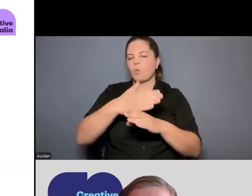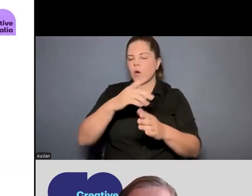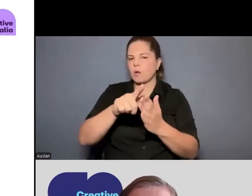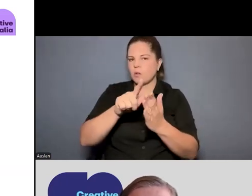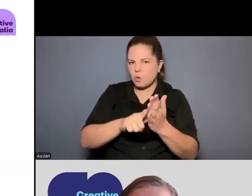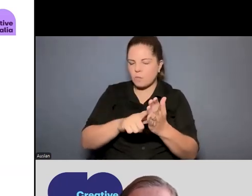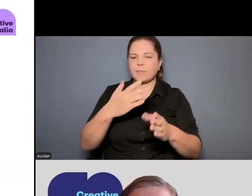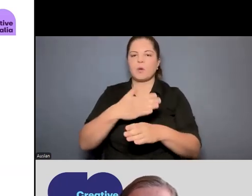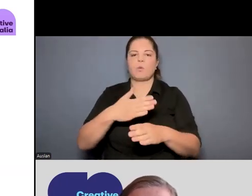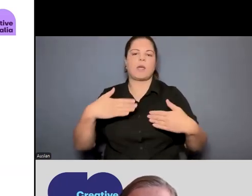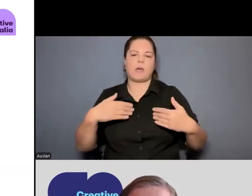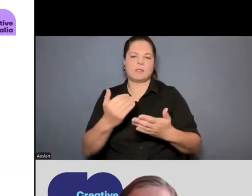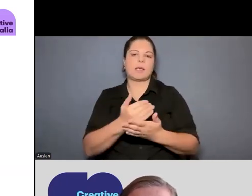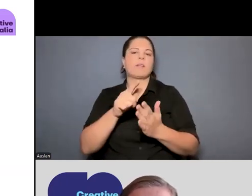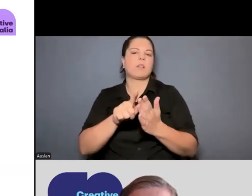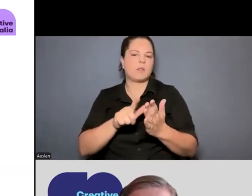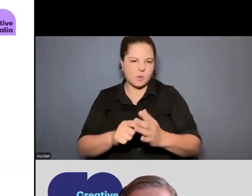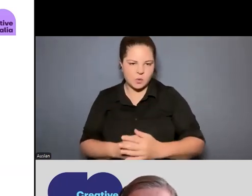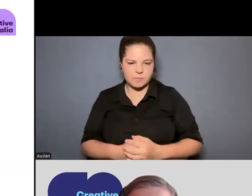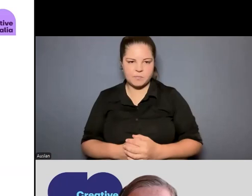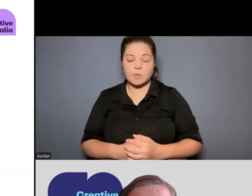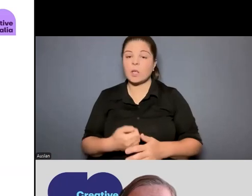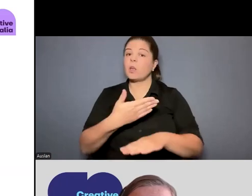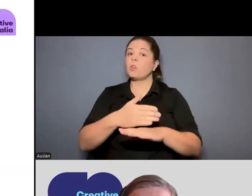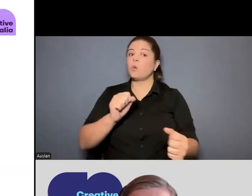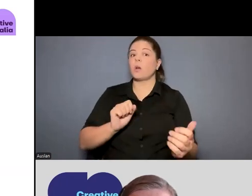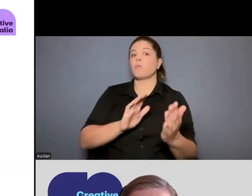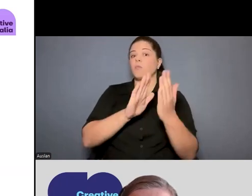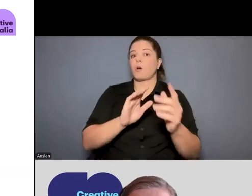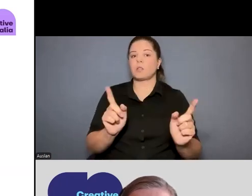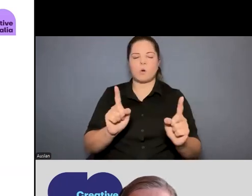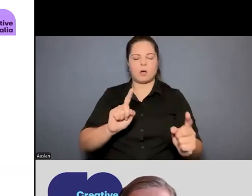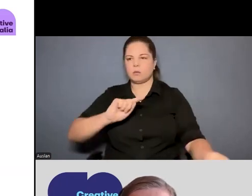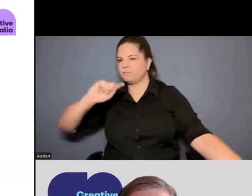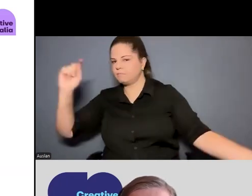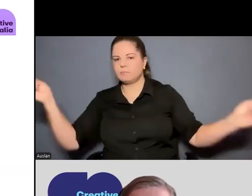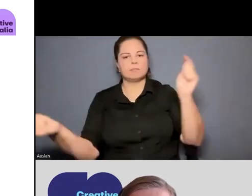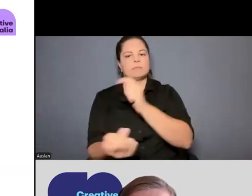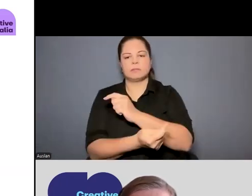The new approach to addressing workplace sexual harassment is a paradigm shift, from previous